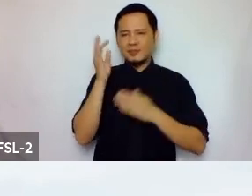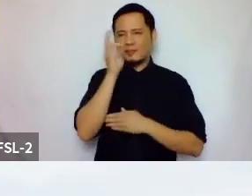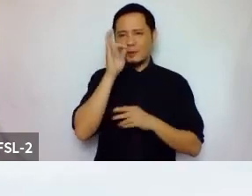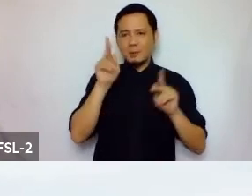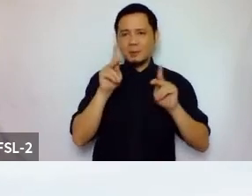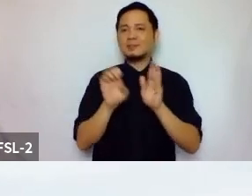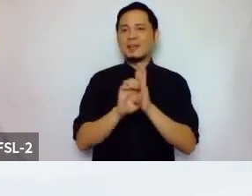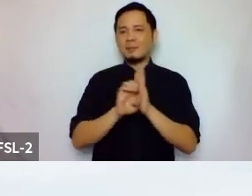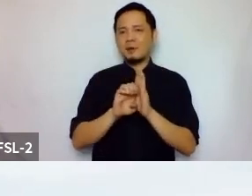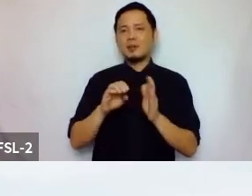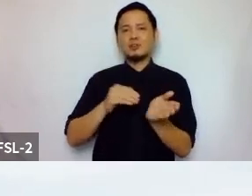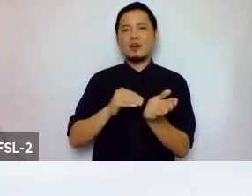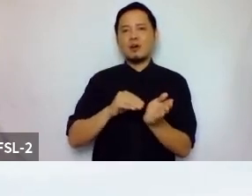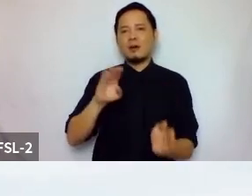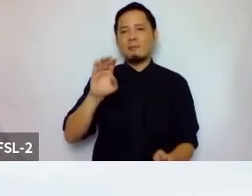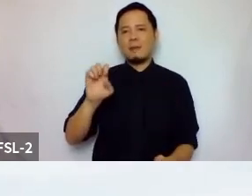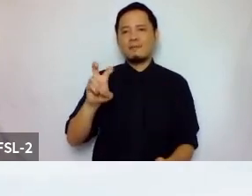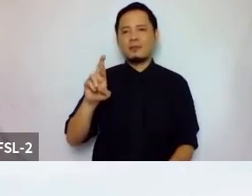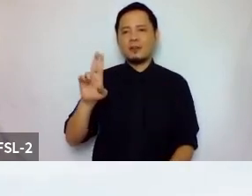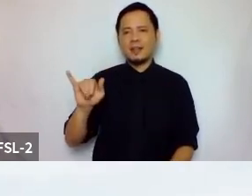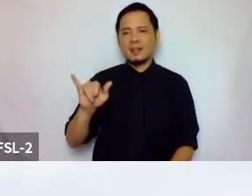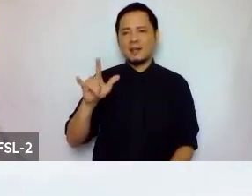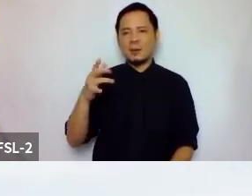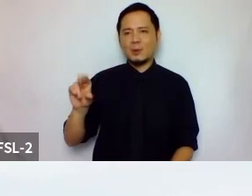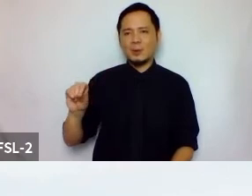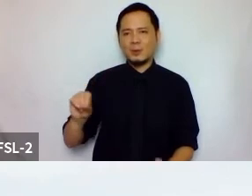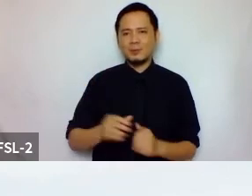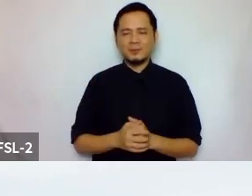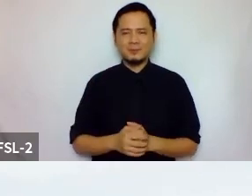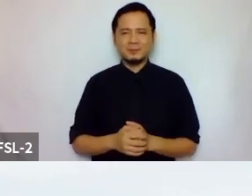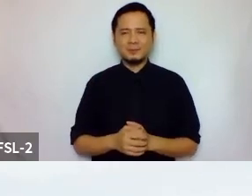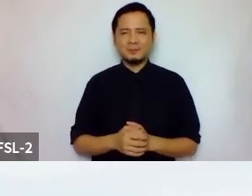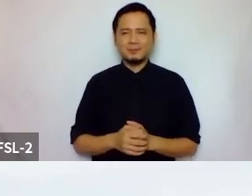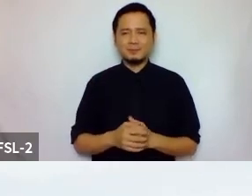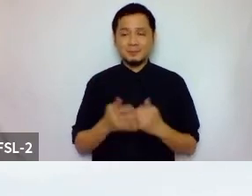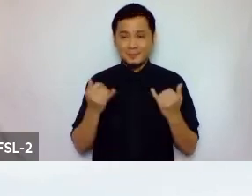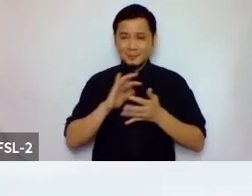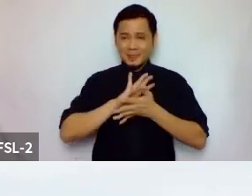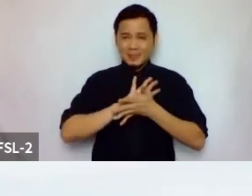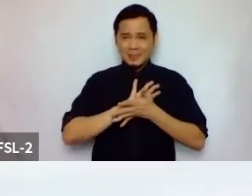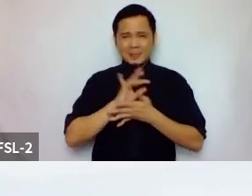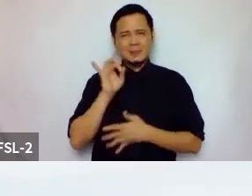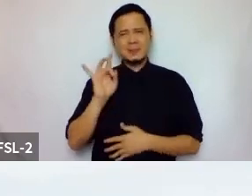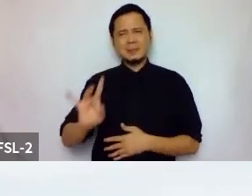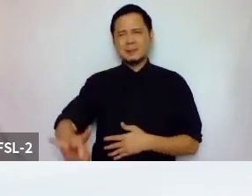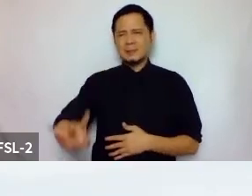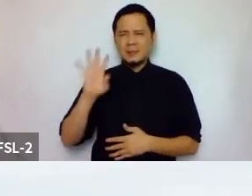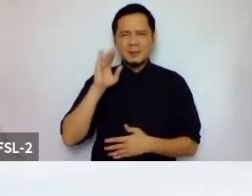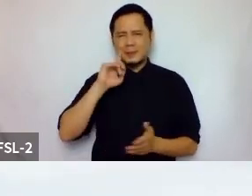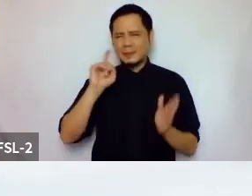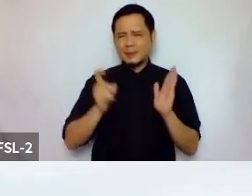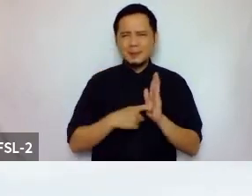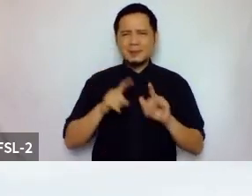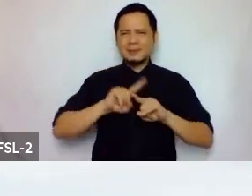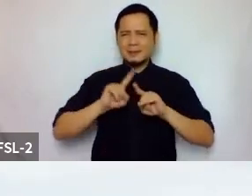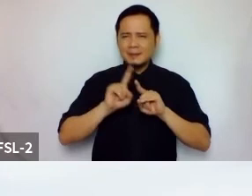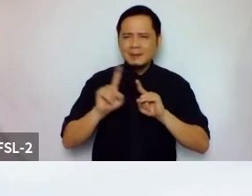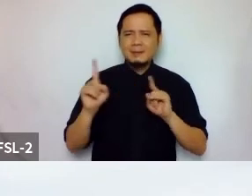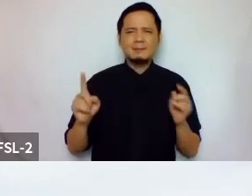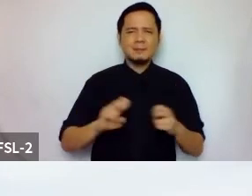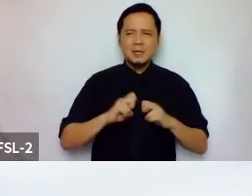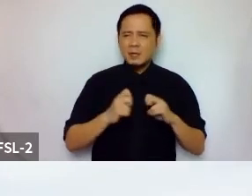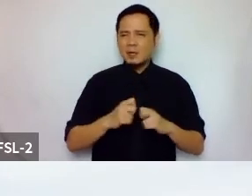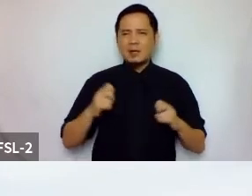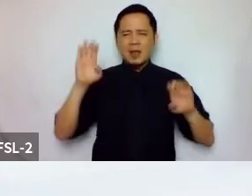You know, as we go along with this pandemic, we face a lot of issues, we face a lot of fake news, we face a lot of misinformation.